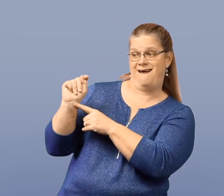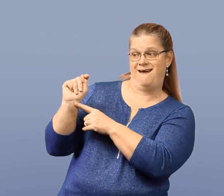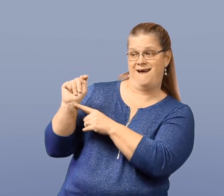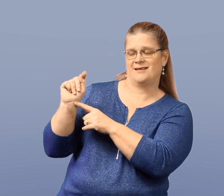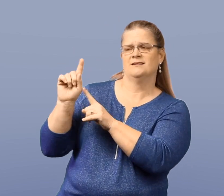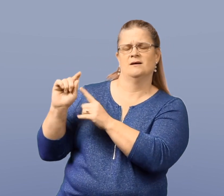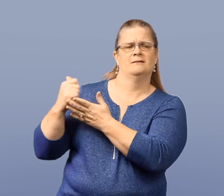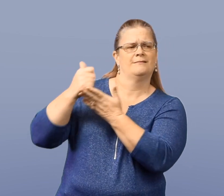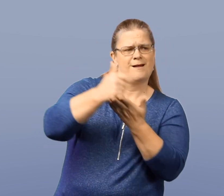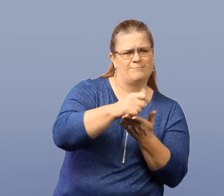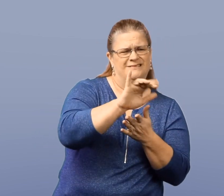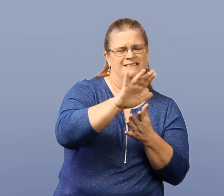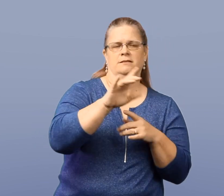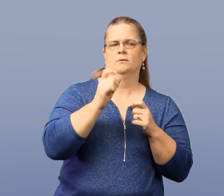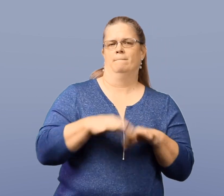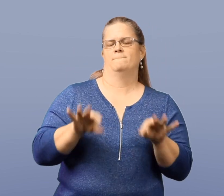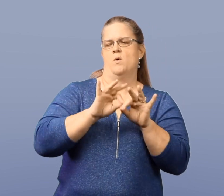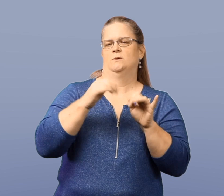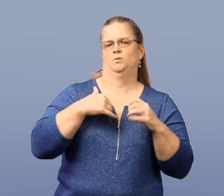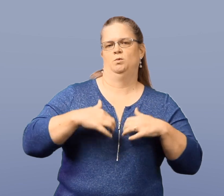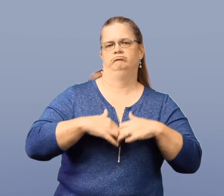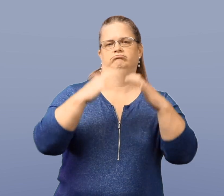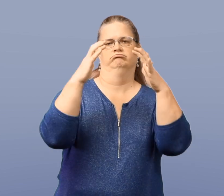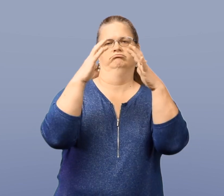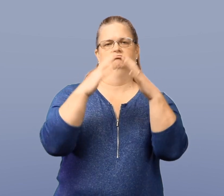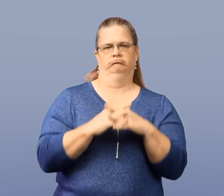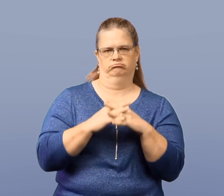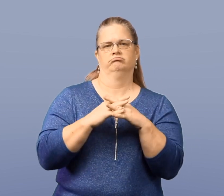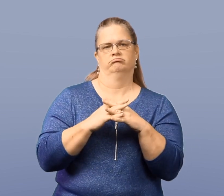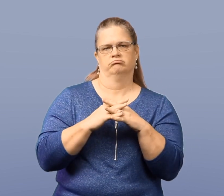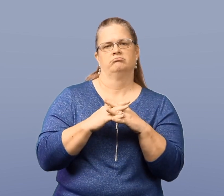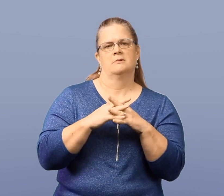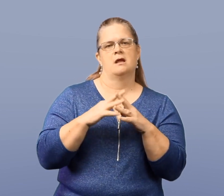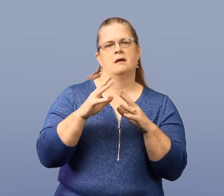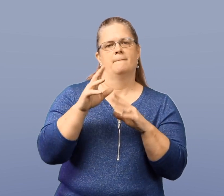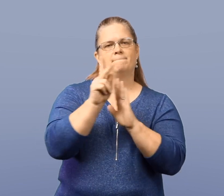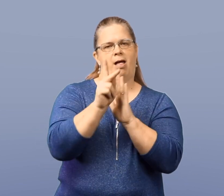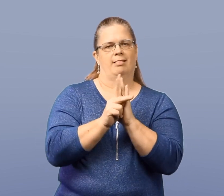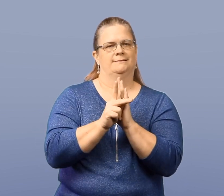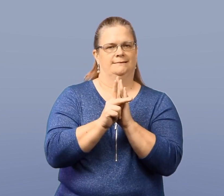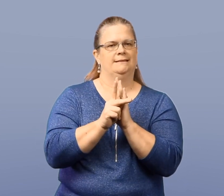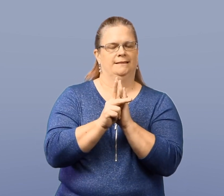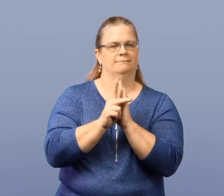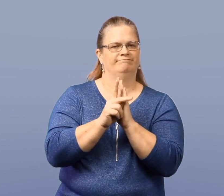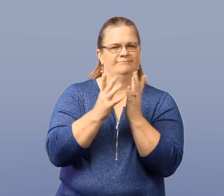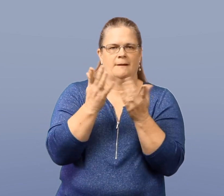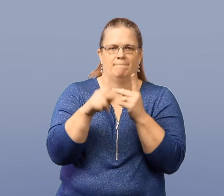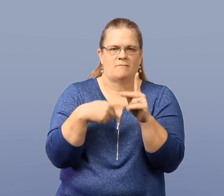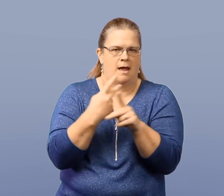This act helps emphasize the importance of enacting policy of some sort.